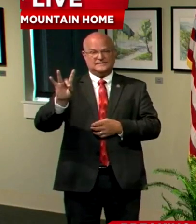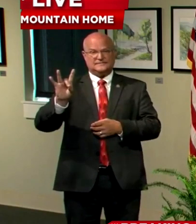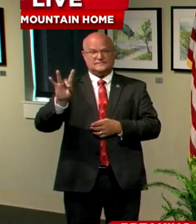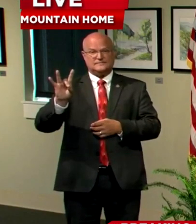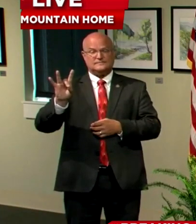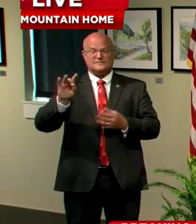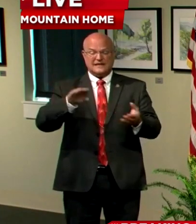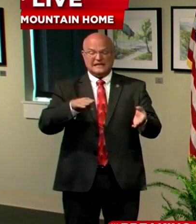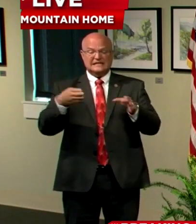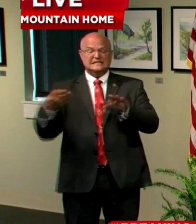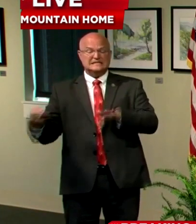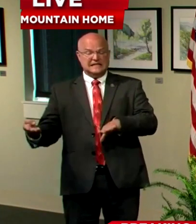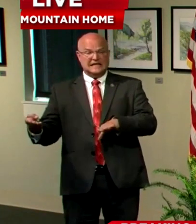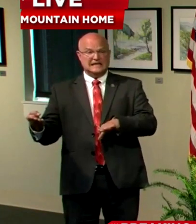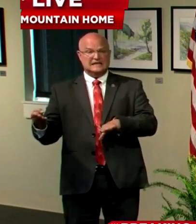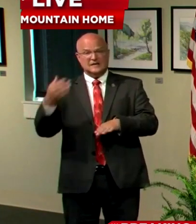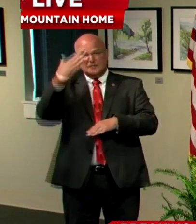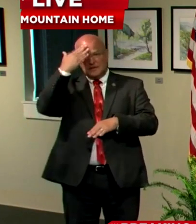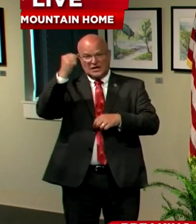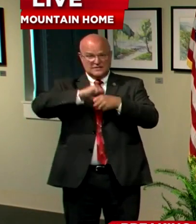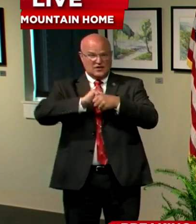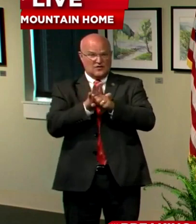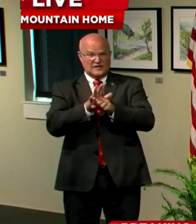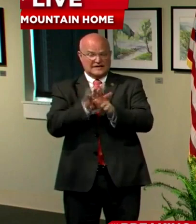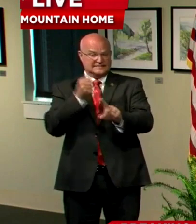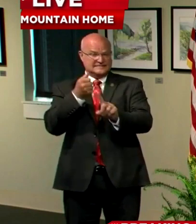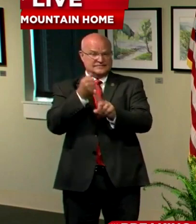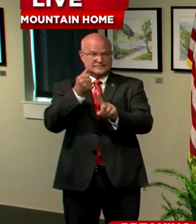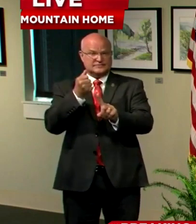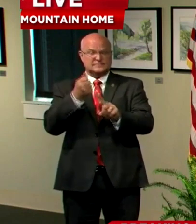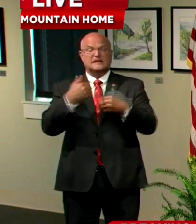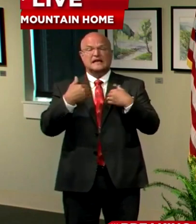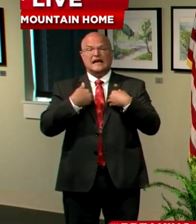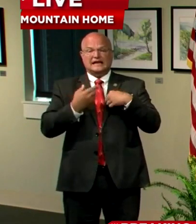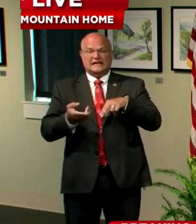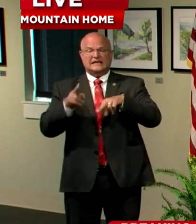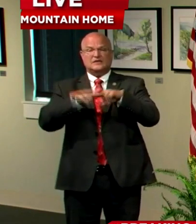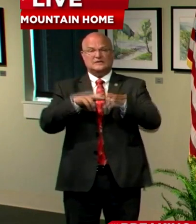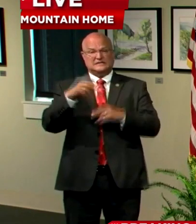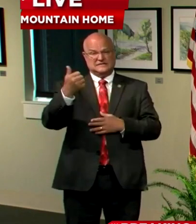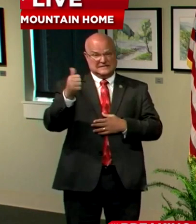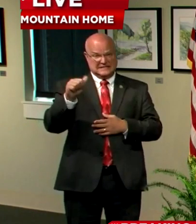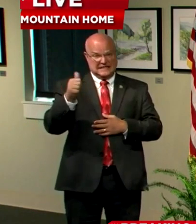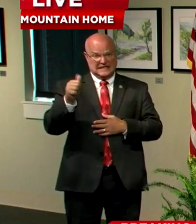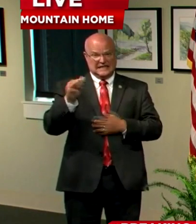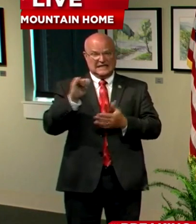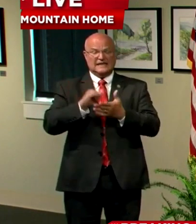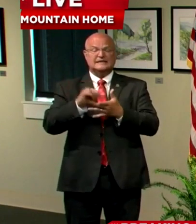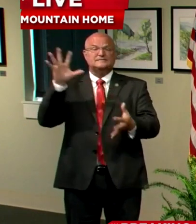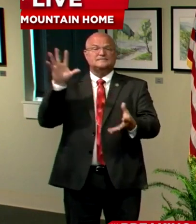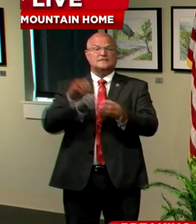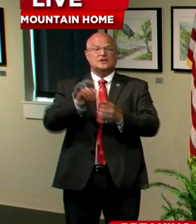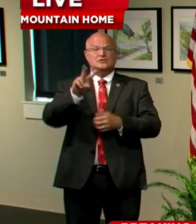THE COMMUNITY CASES WERE 383. IN TERMS OF HOSPITALIZATIONS WE HAD AN INCREASE OF11 . THAT BRINGS US TO 248. IN TERMS OF THE DEATHS OF